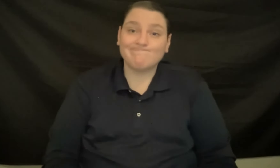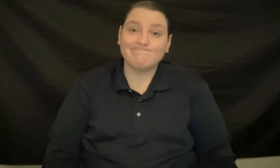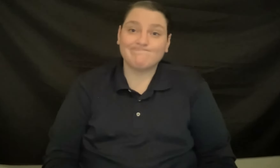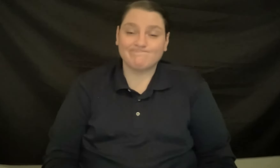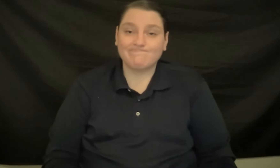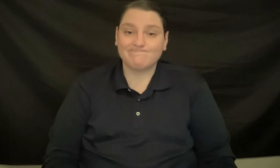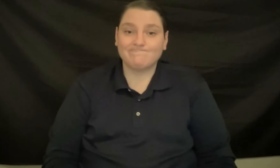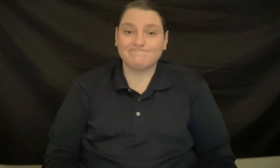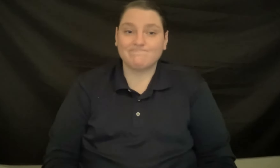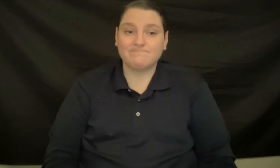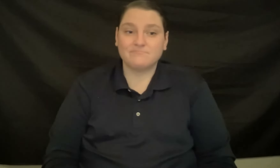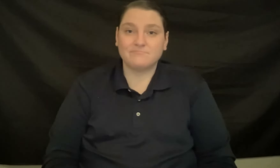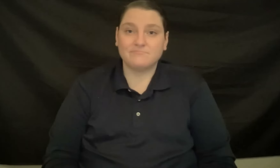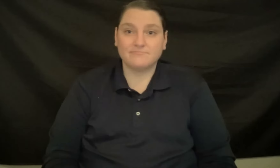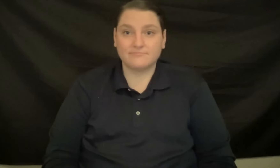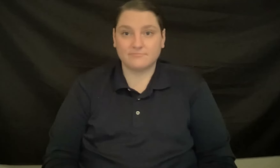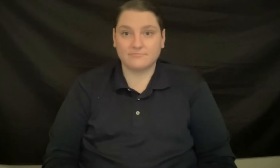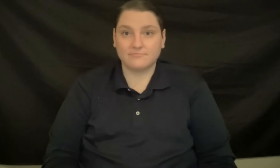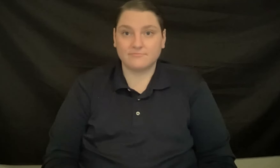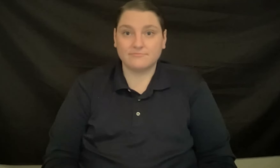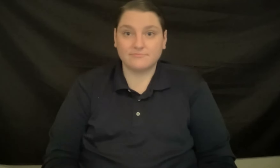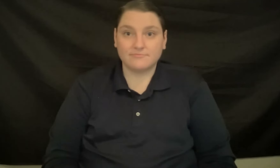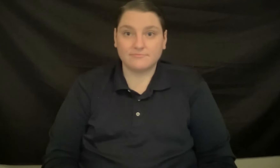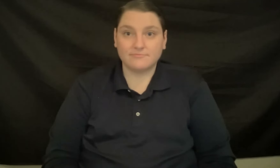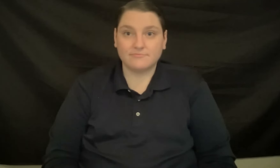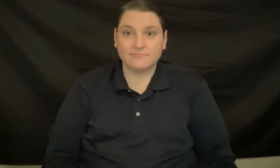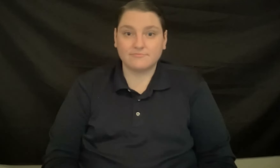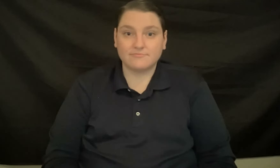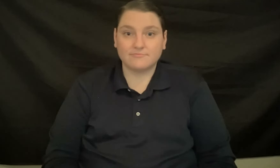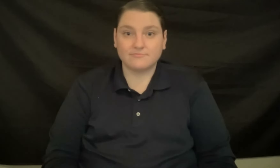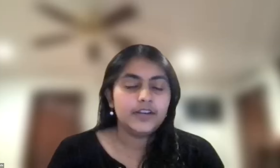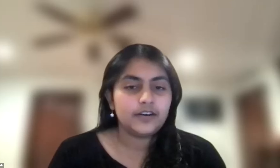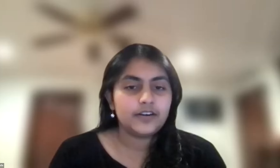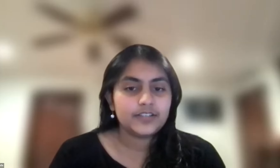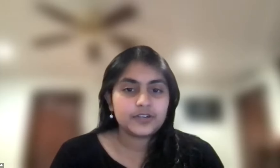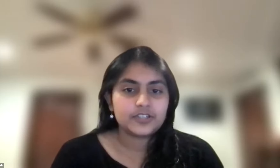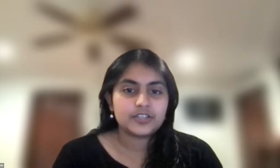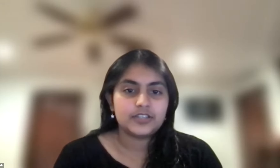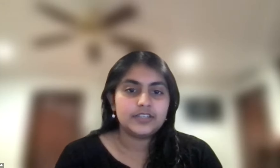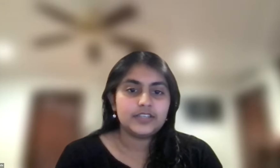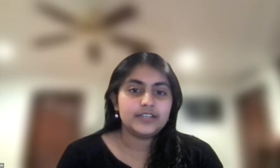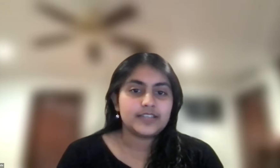Of course in the brain it's a little more nuanced and confusing and challenging to address as compared to the spinal cord. But, yes, I think and hope that regenerative medicine can be a solution